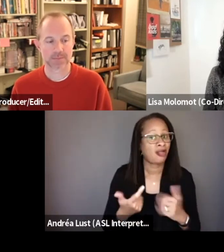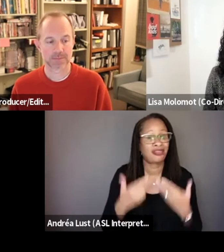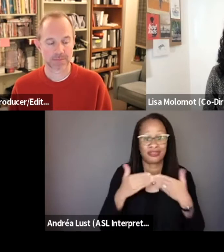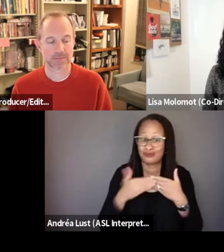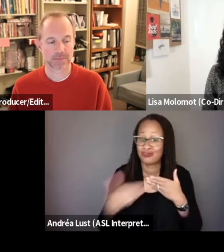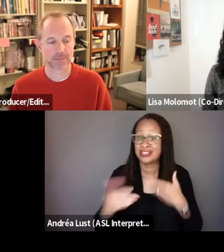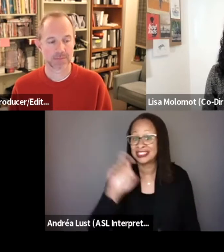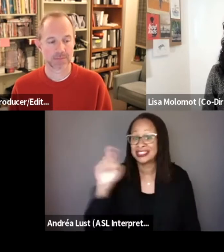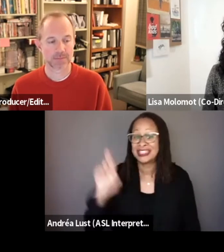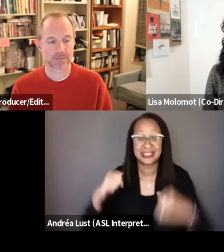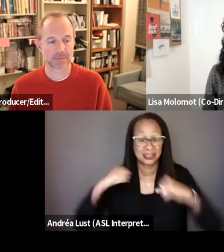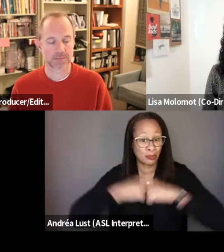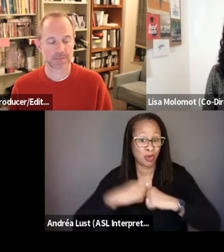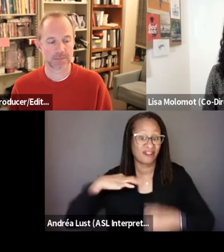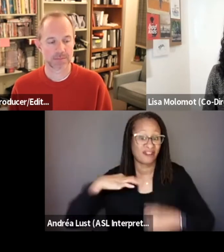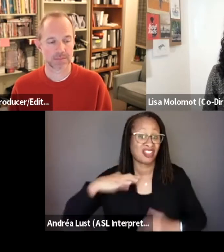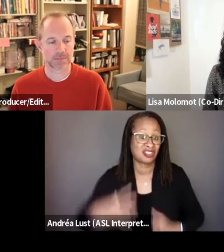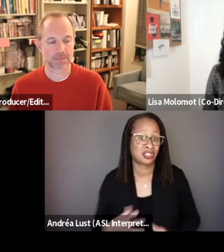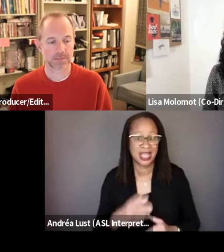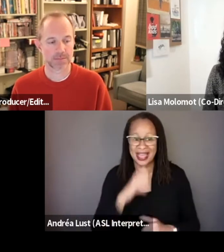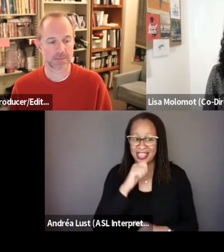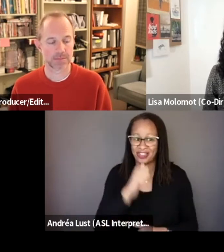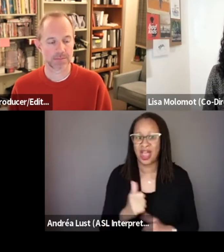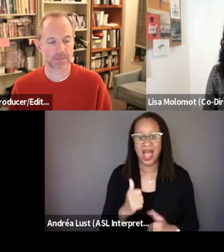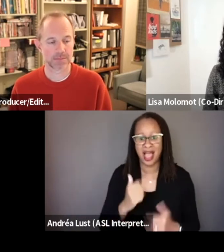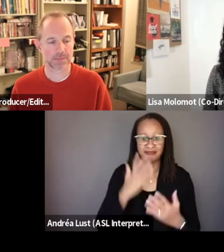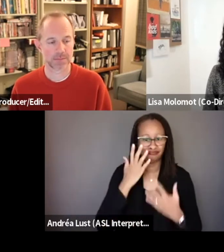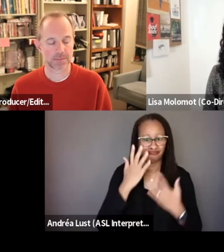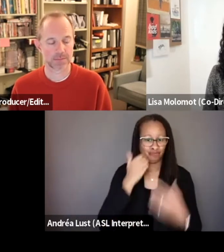So they weren't that shy about being on camera